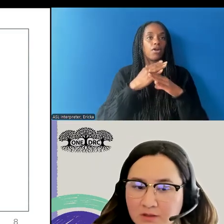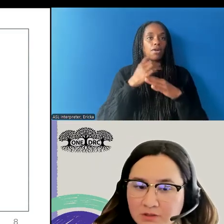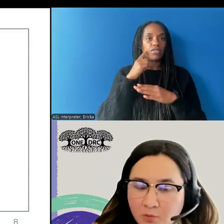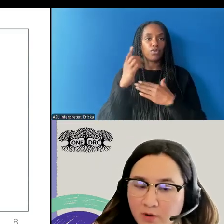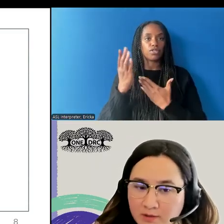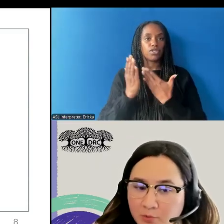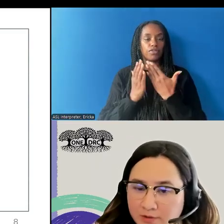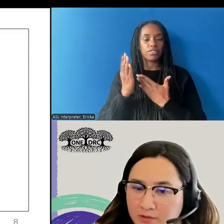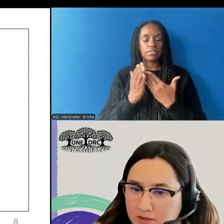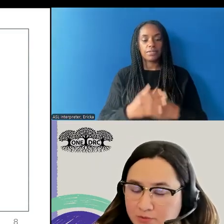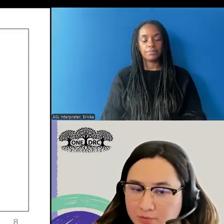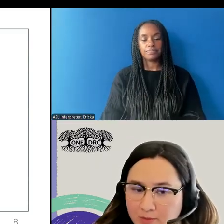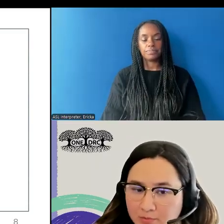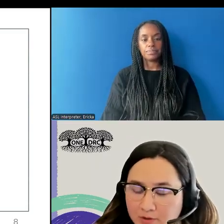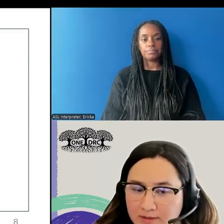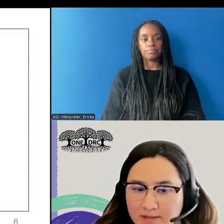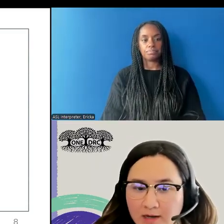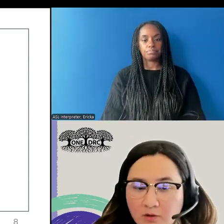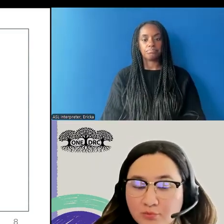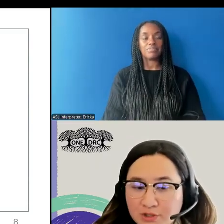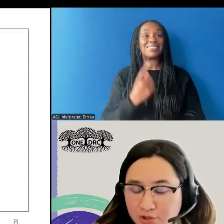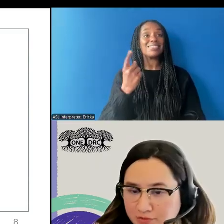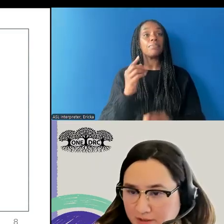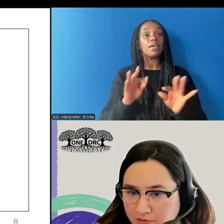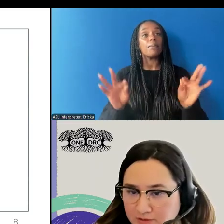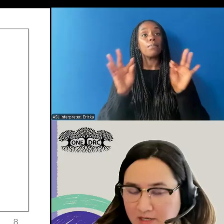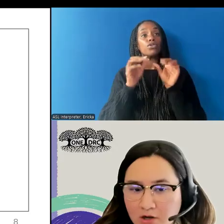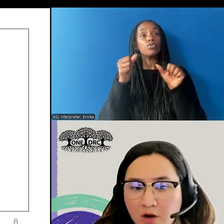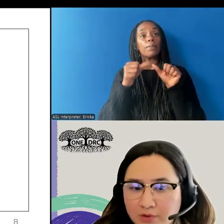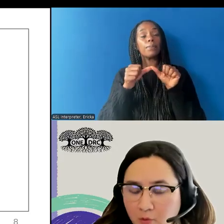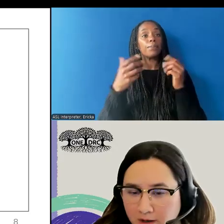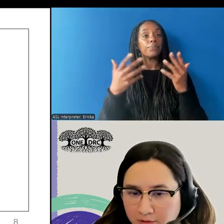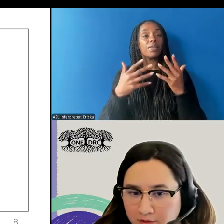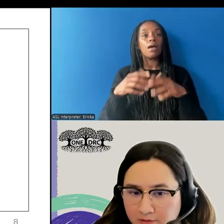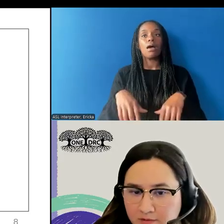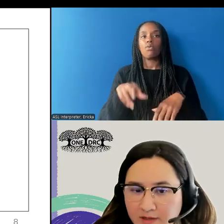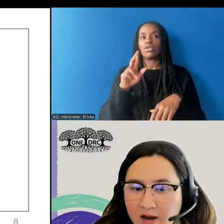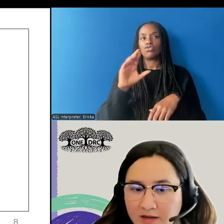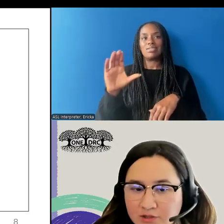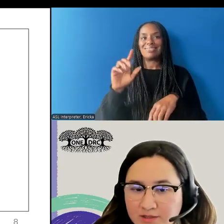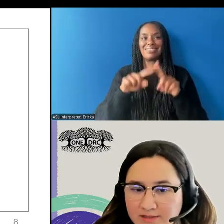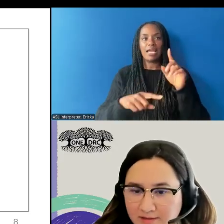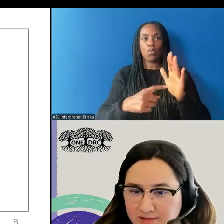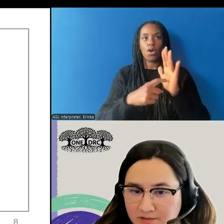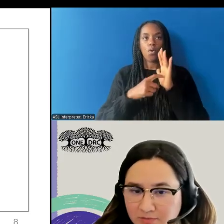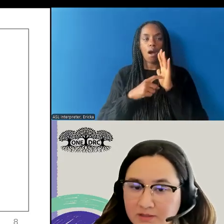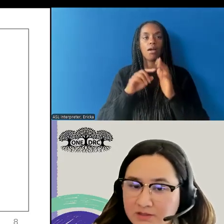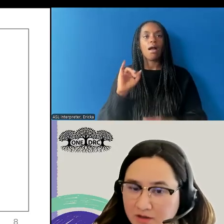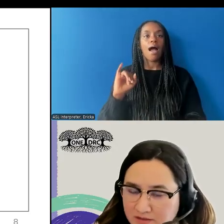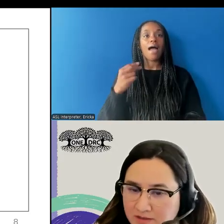So one important thing to remember is that regional centers cannot require that IHSS as be exhausted